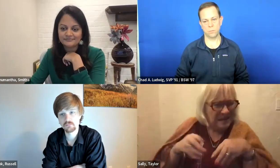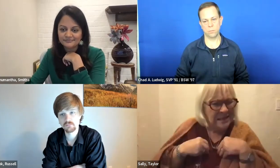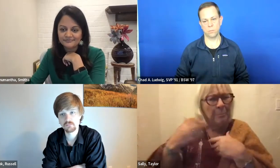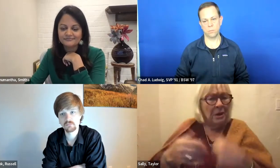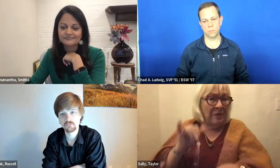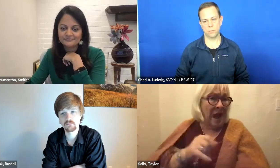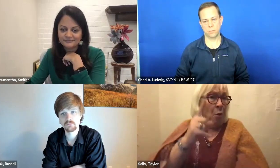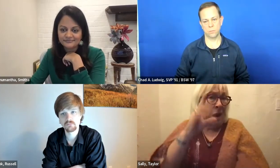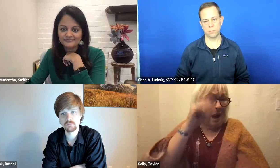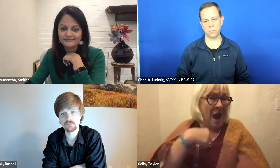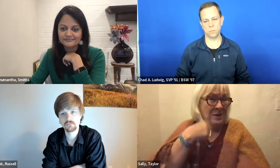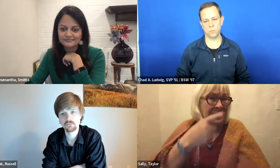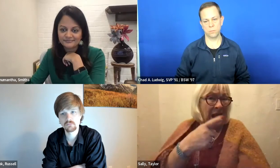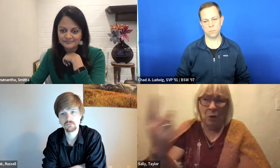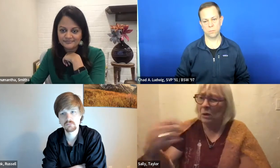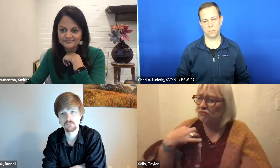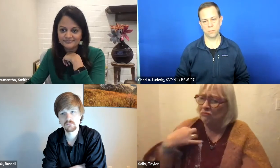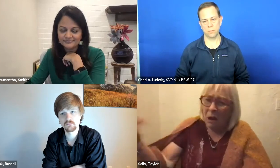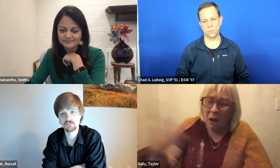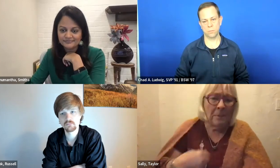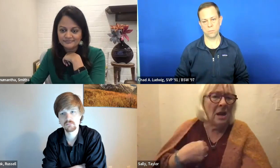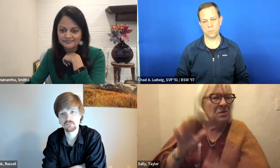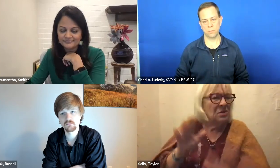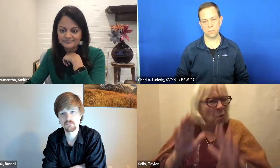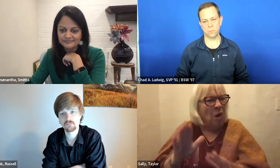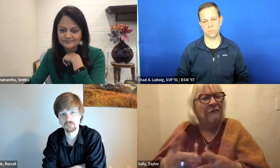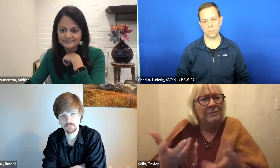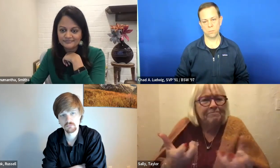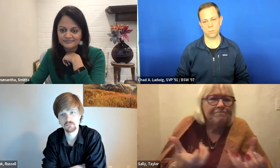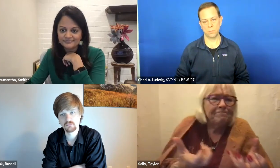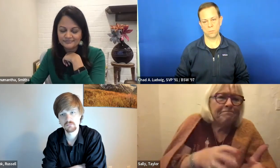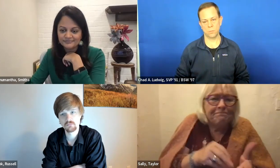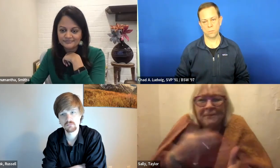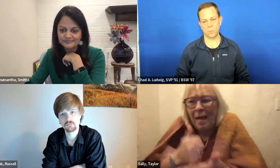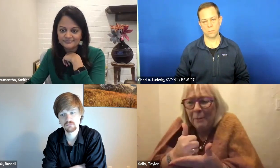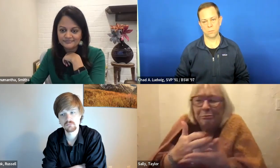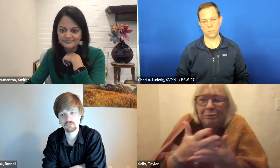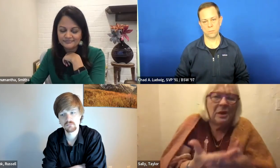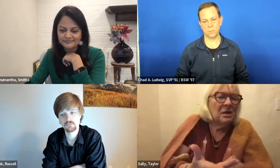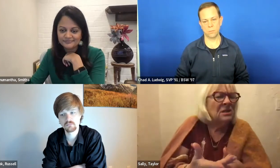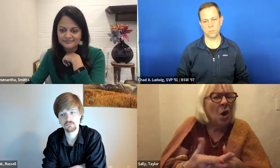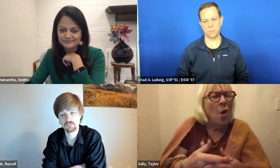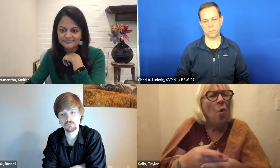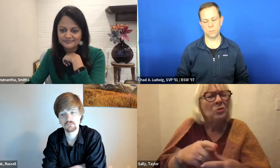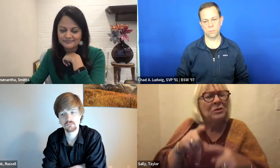to accept help from others in their community. You know, I remember someone was saying, "Oh, I can come help."